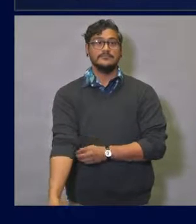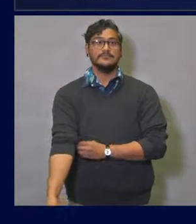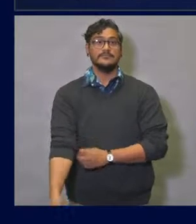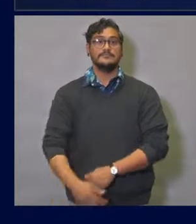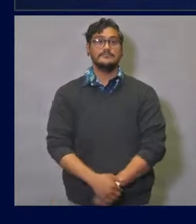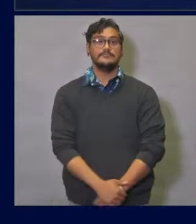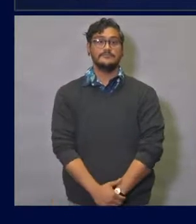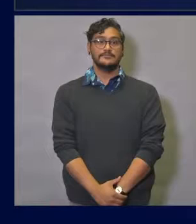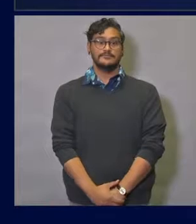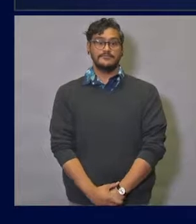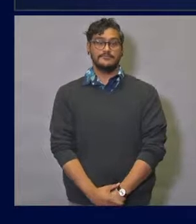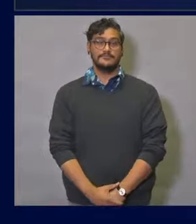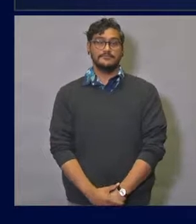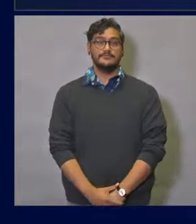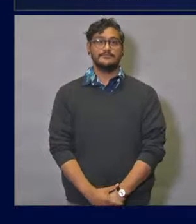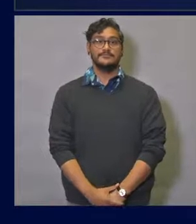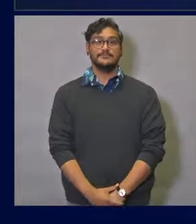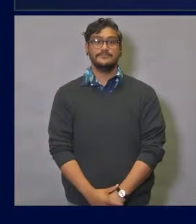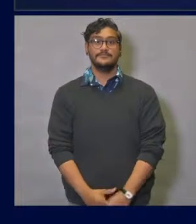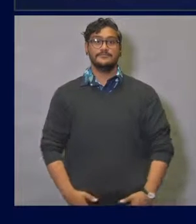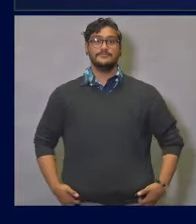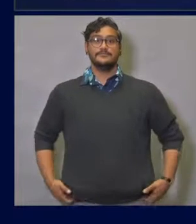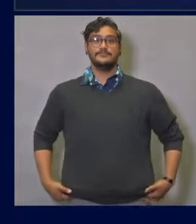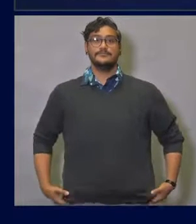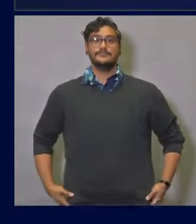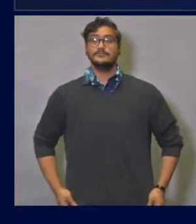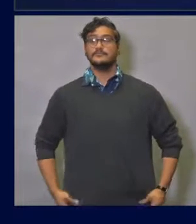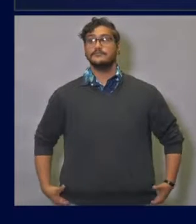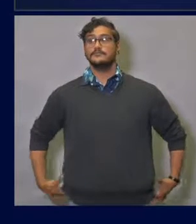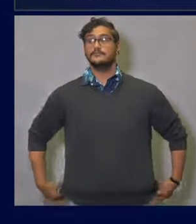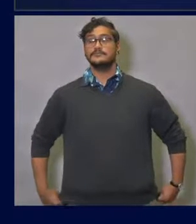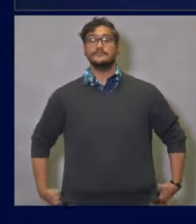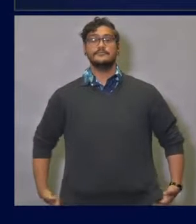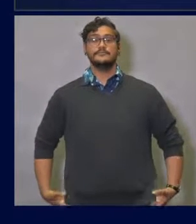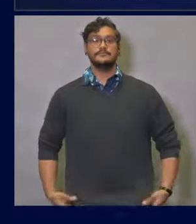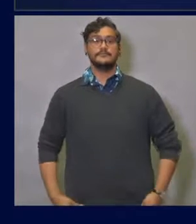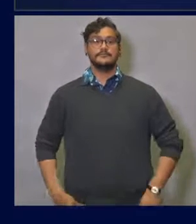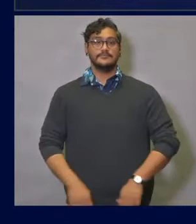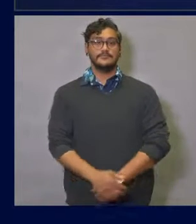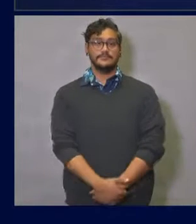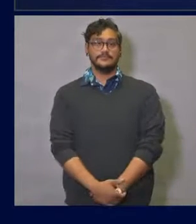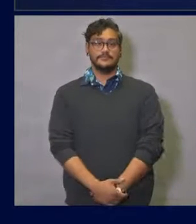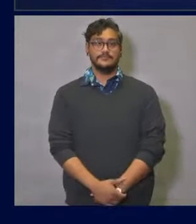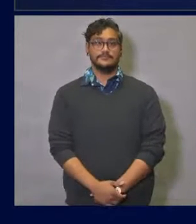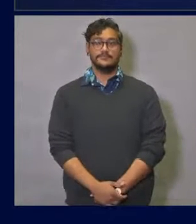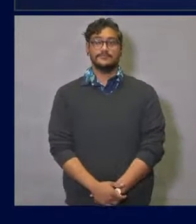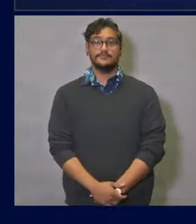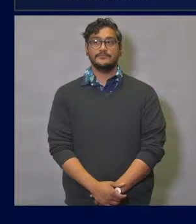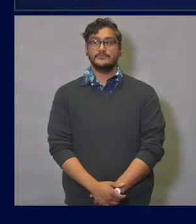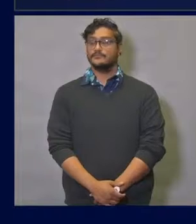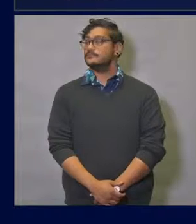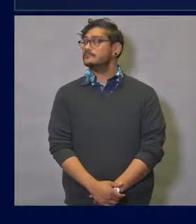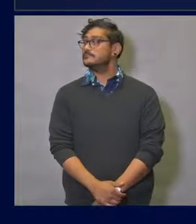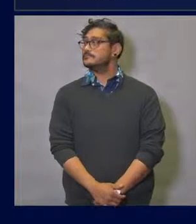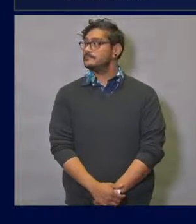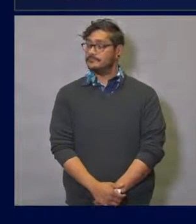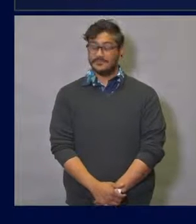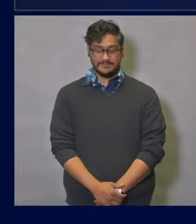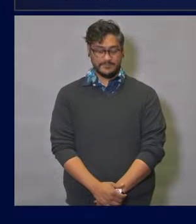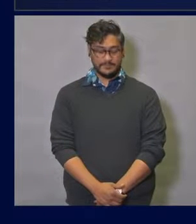RAISE YOUR HAND BY CLICKING ON THE HAND ICON OR SEND A CHECK TO THE HOST TO BE PLACED IN THE